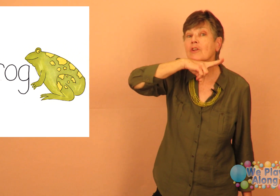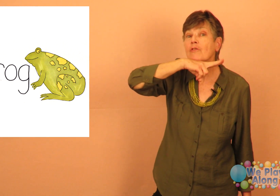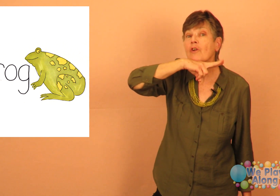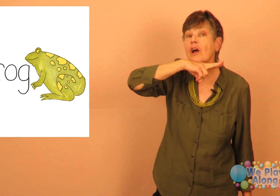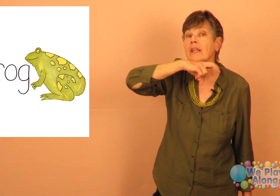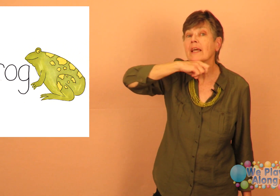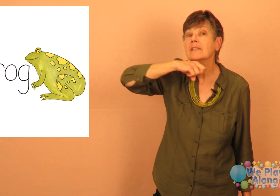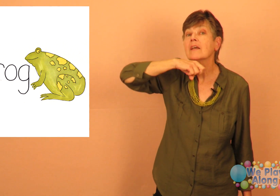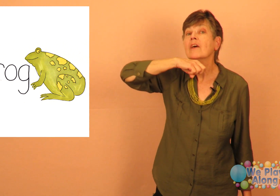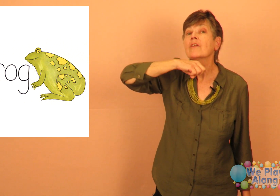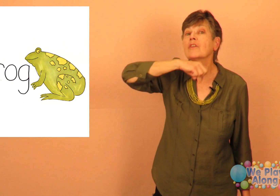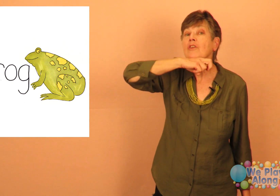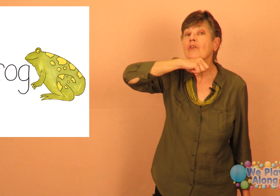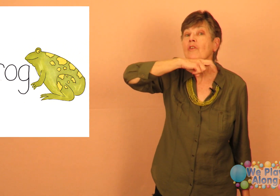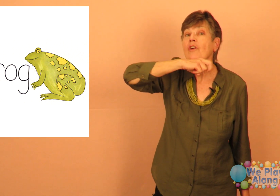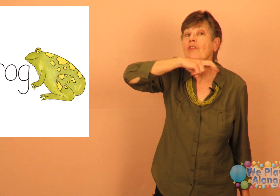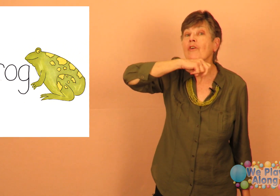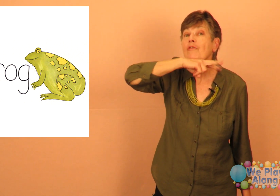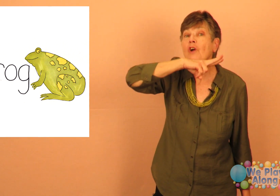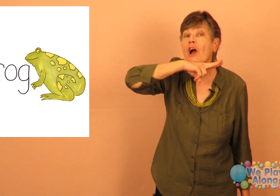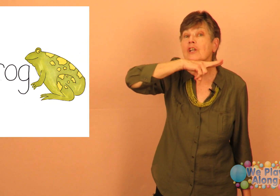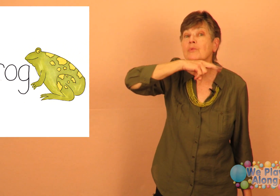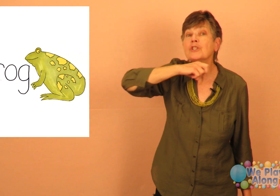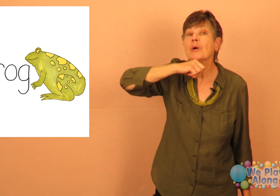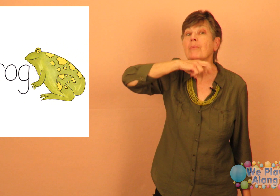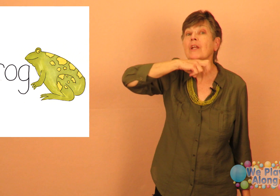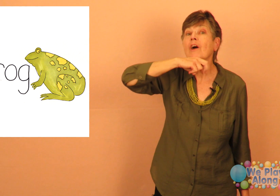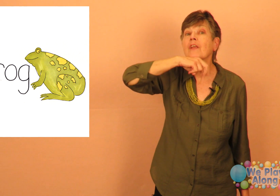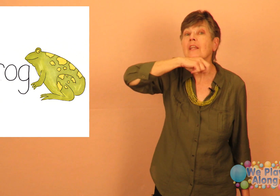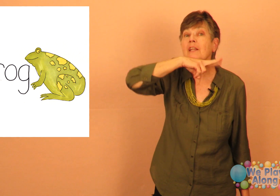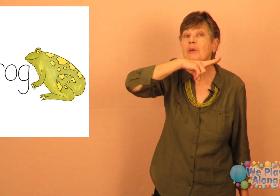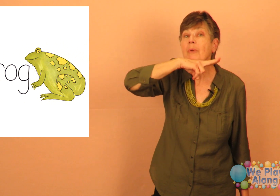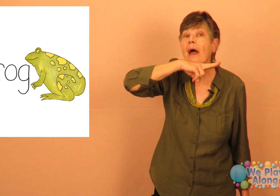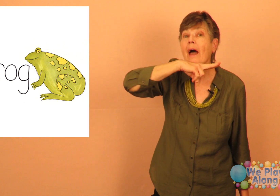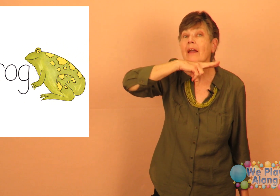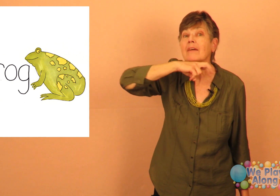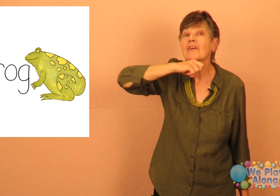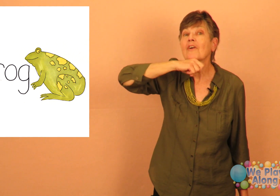little frog legs you know the frogs were jumping on the lily pad